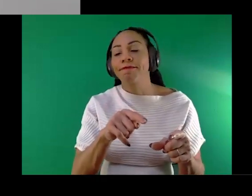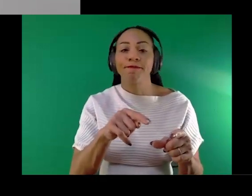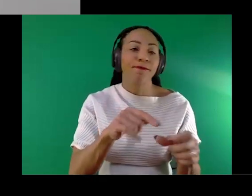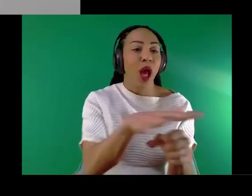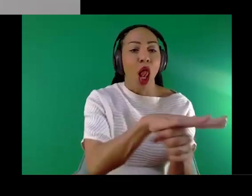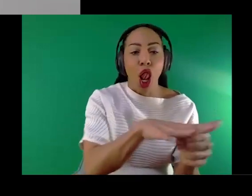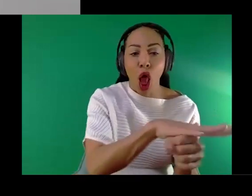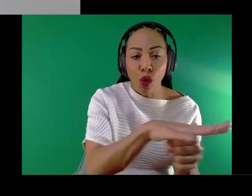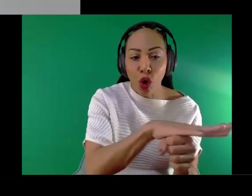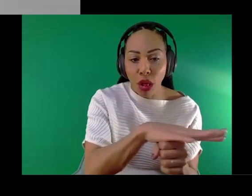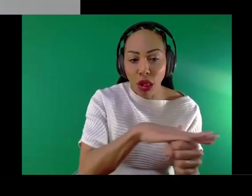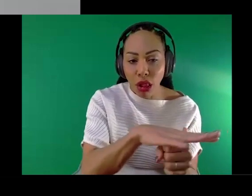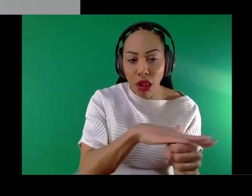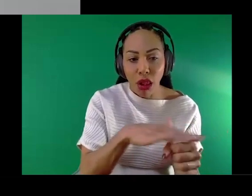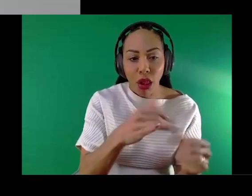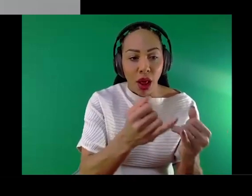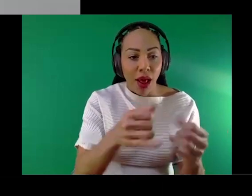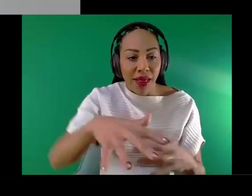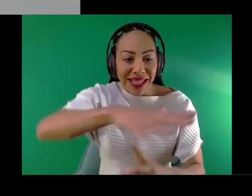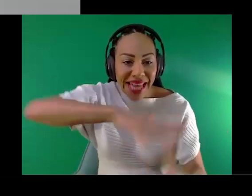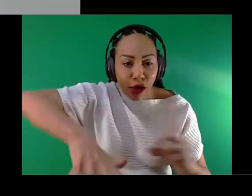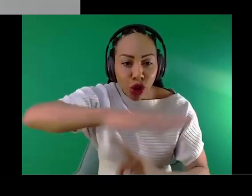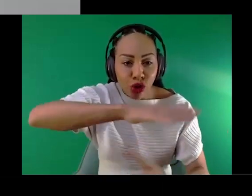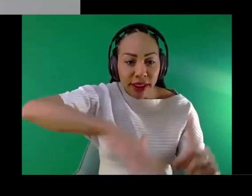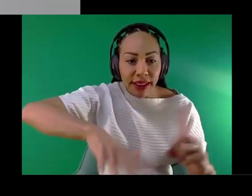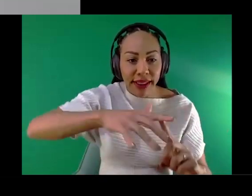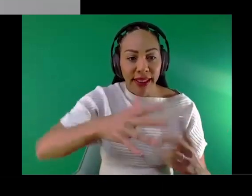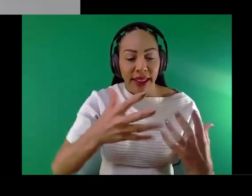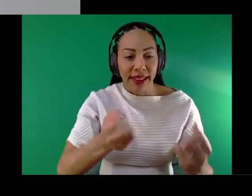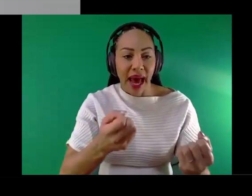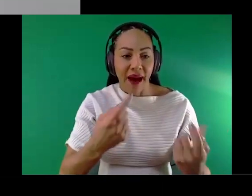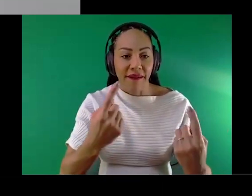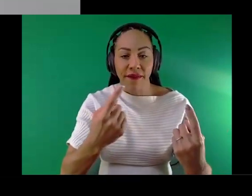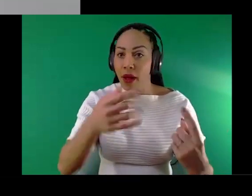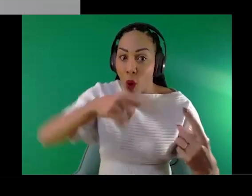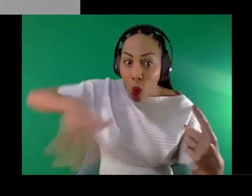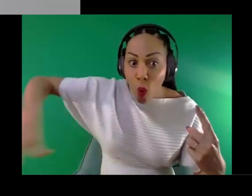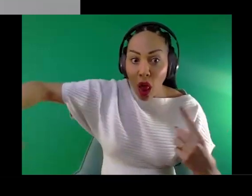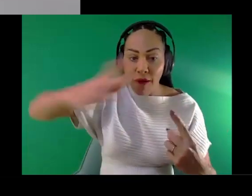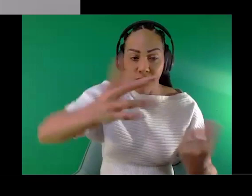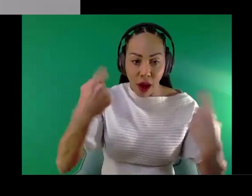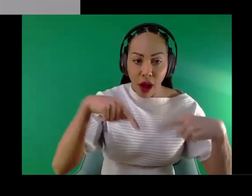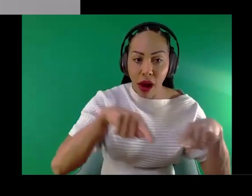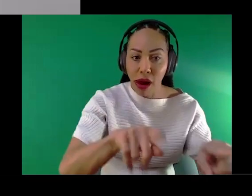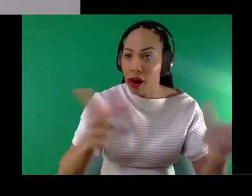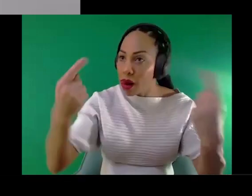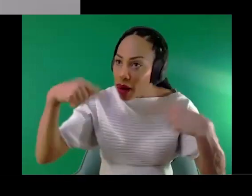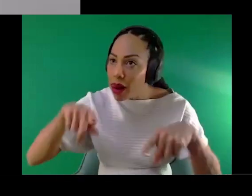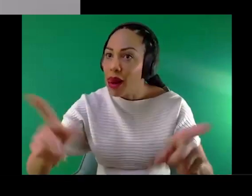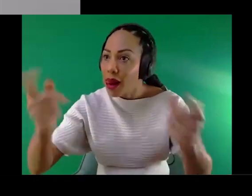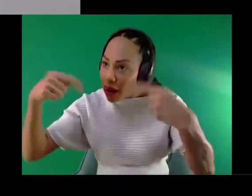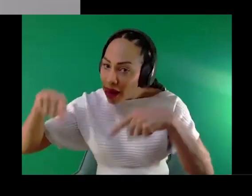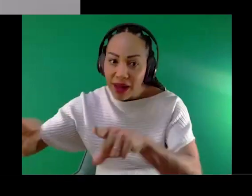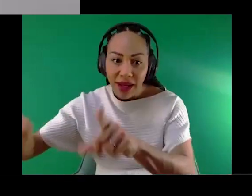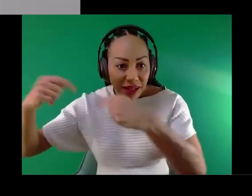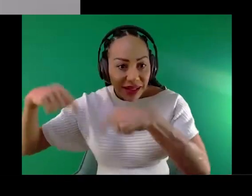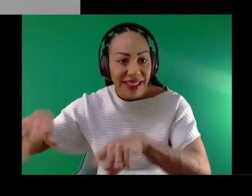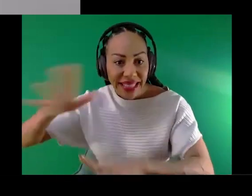with the territories with the areas this really fosters artistic Discovery and growth Italy counts